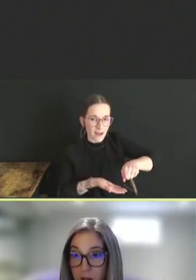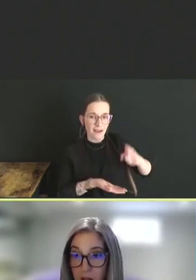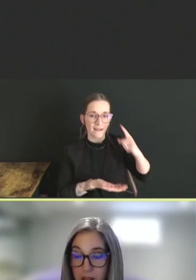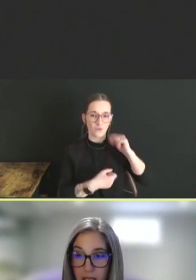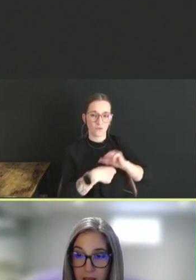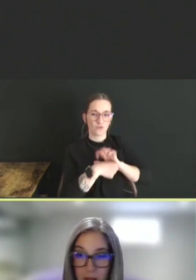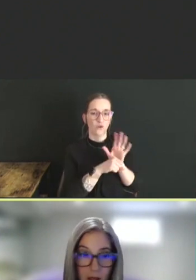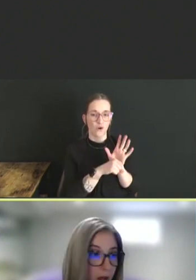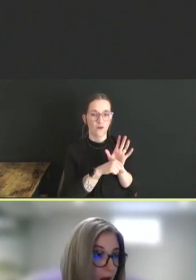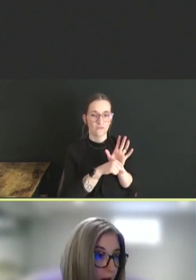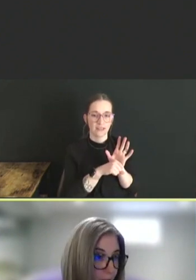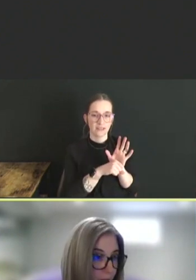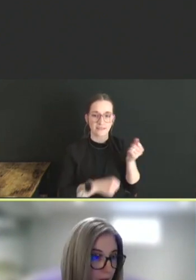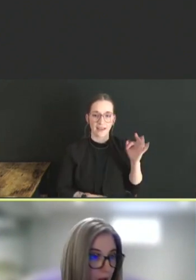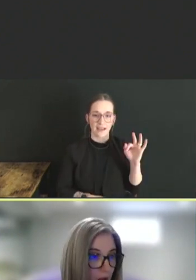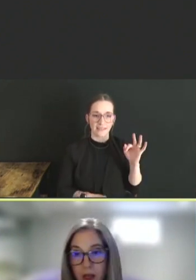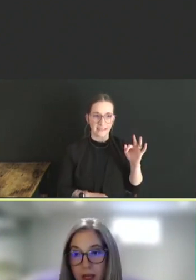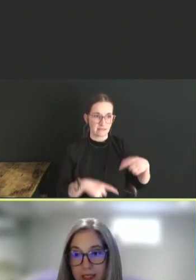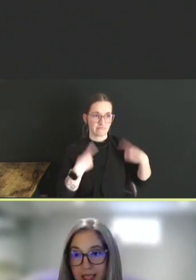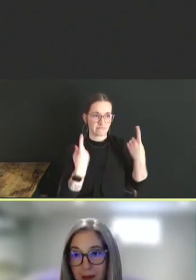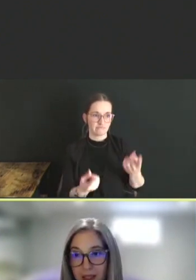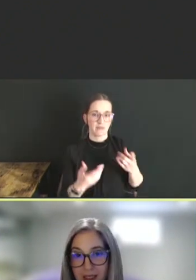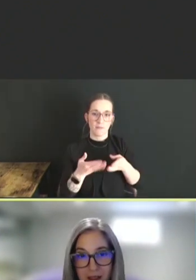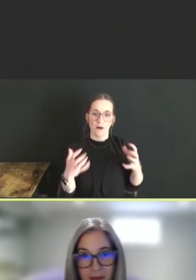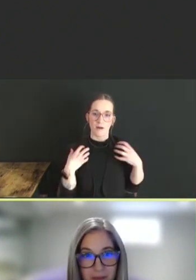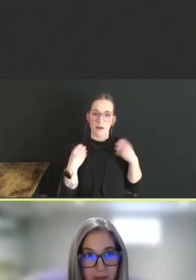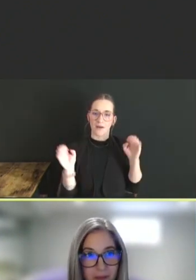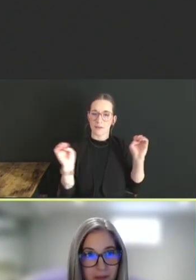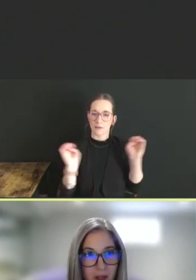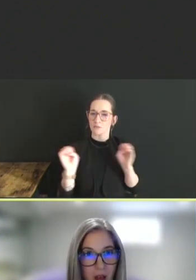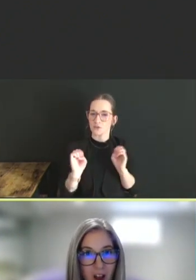emergency has been going on. Next slide, please.